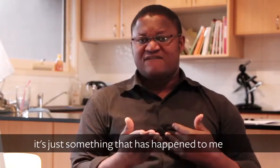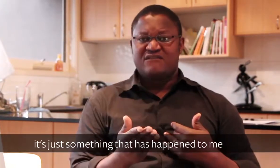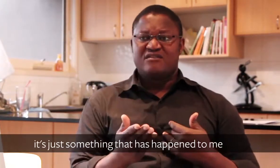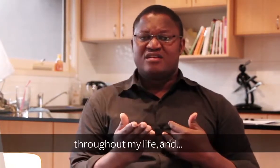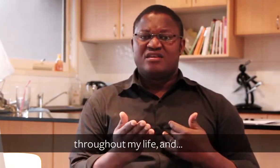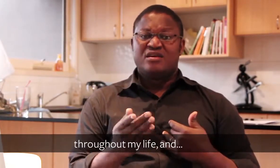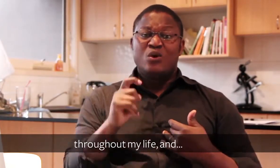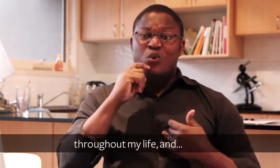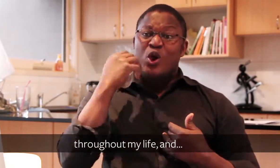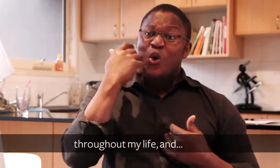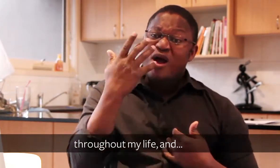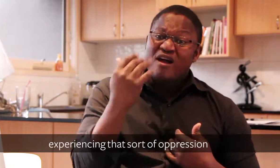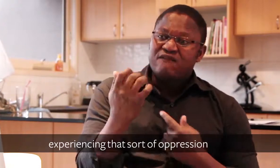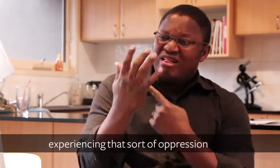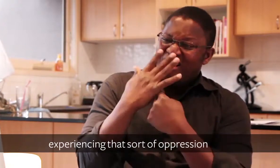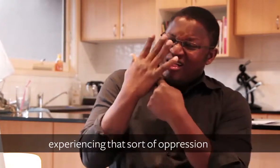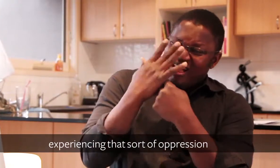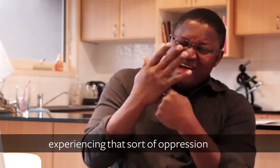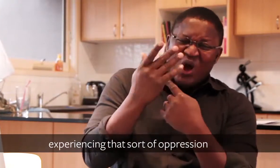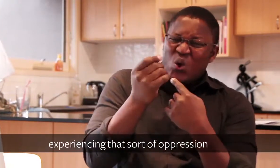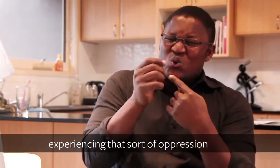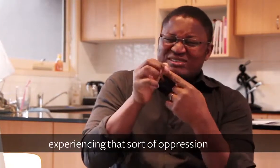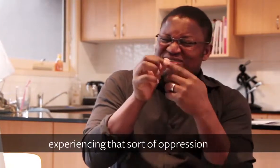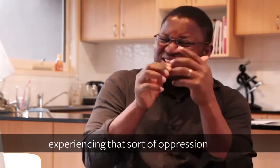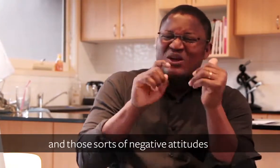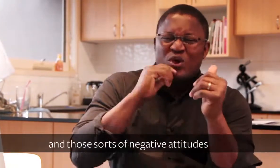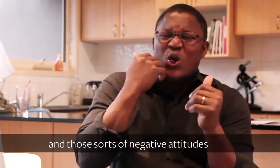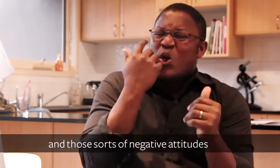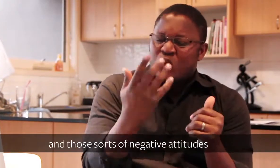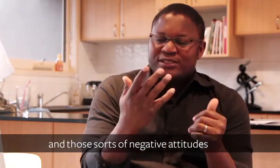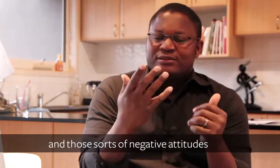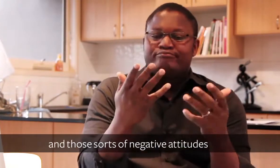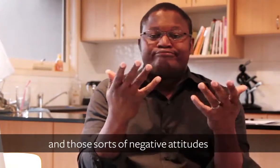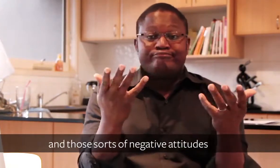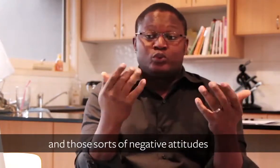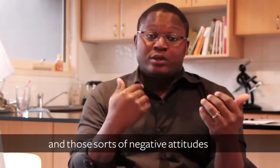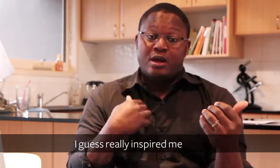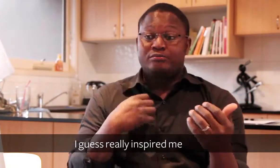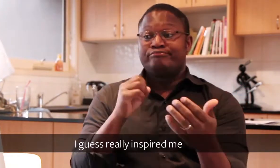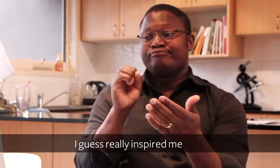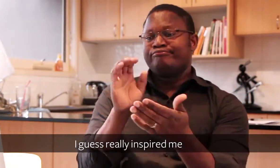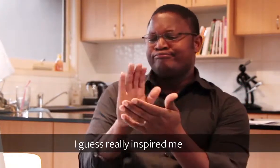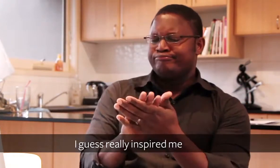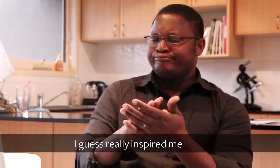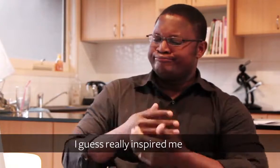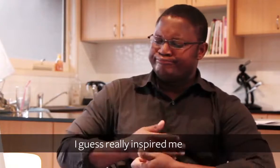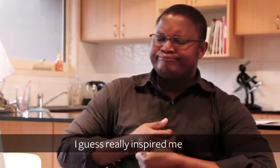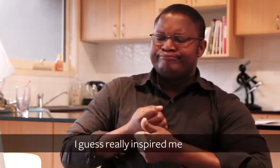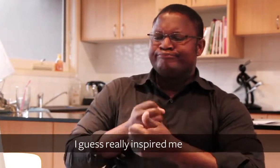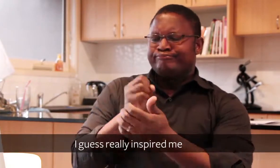me throughout my life and experiencing that sort of oppression and those sorts of negative attitudes, you know, I guess really inspired me to